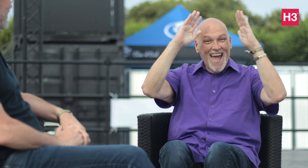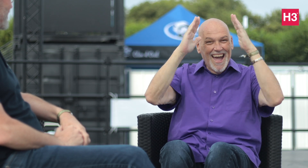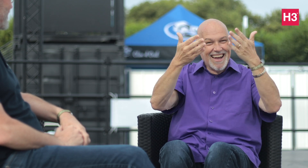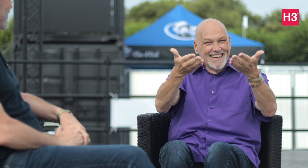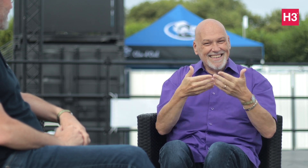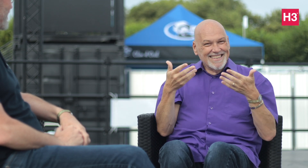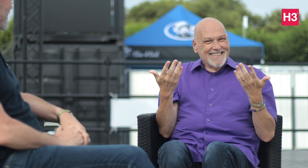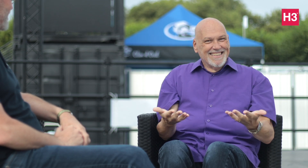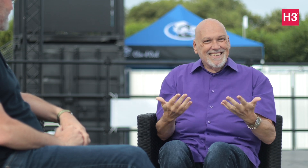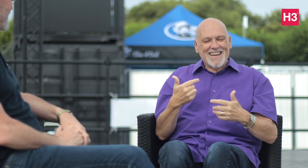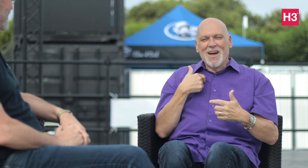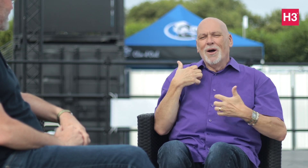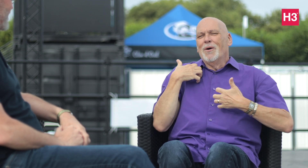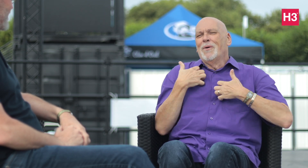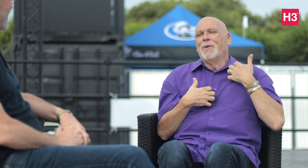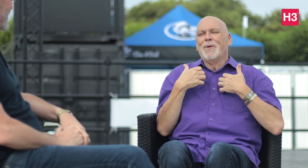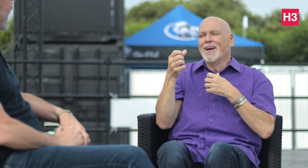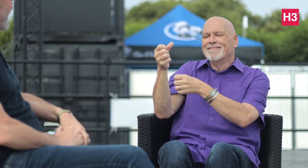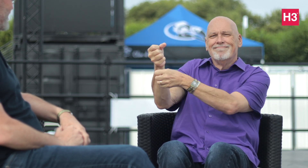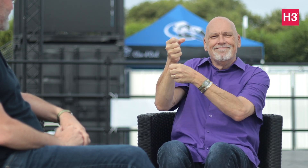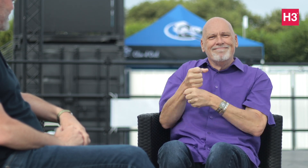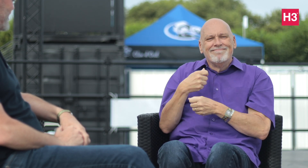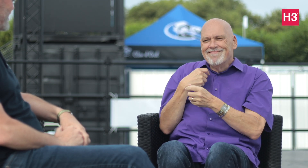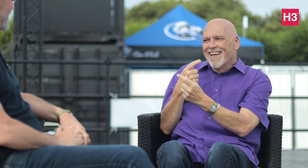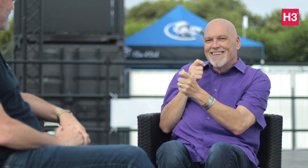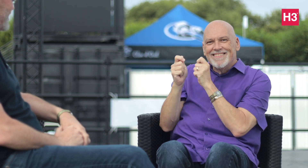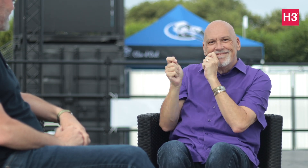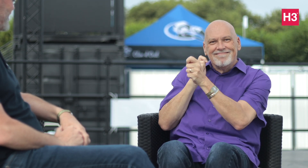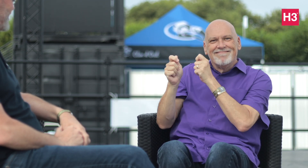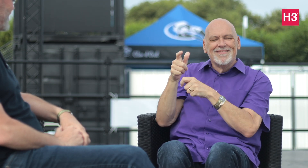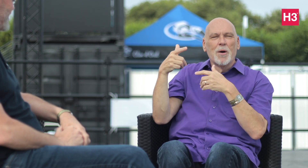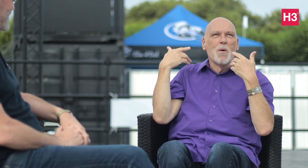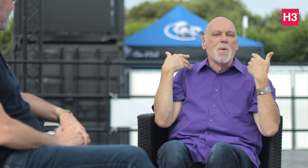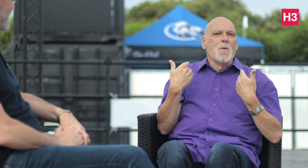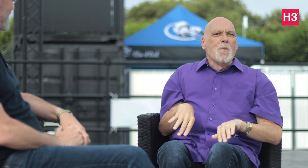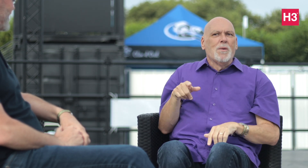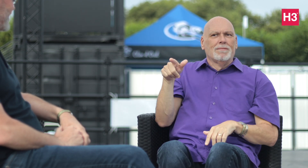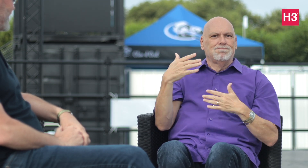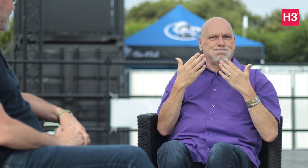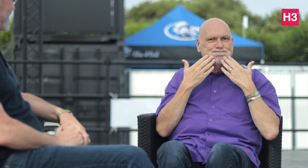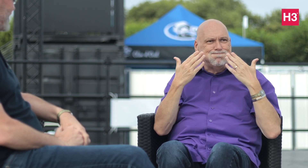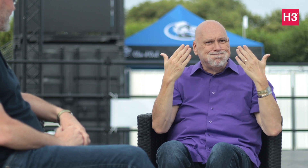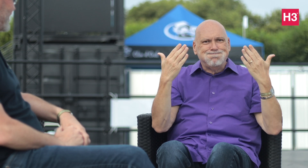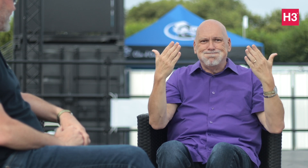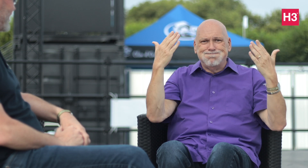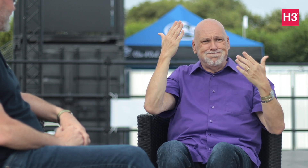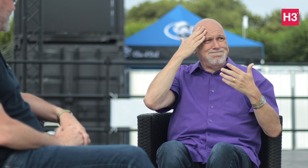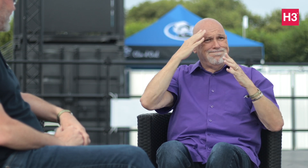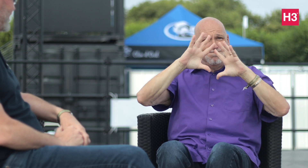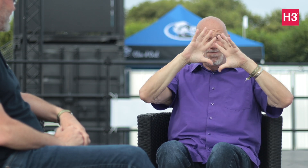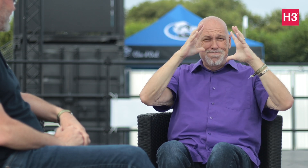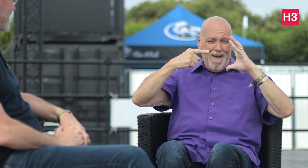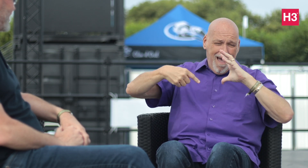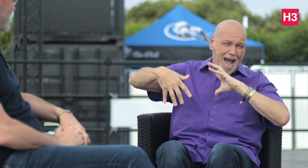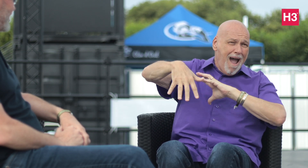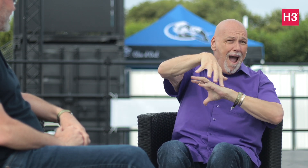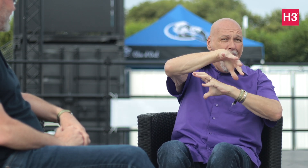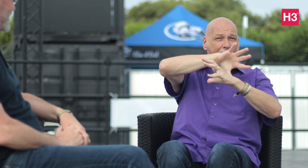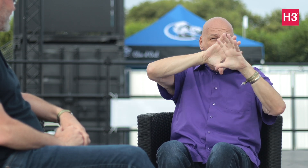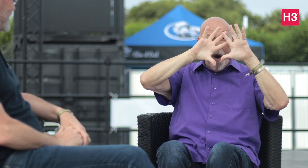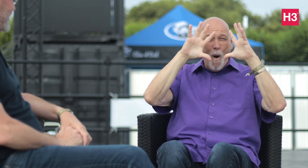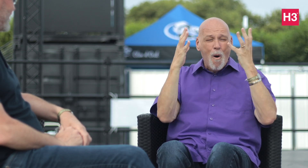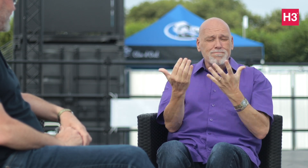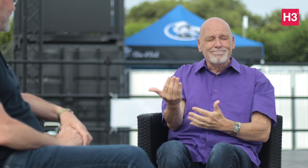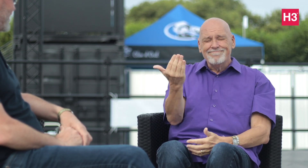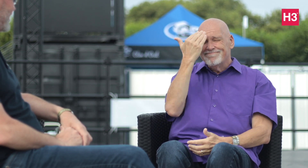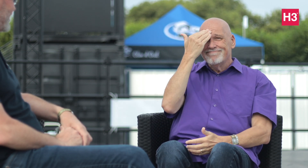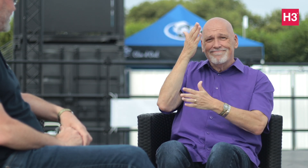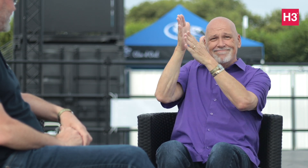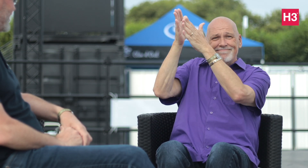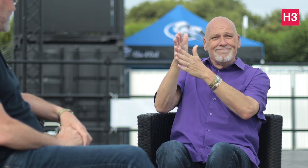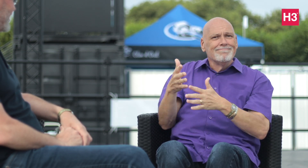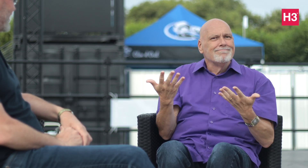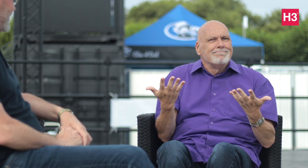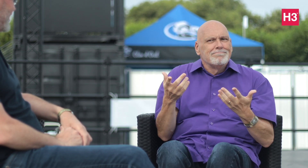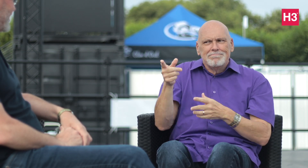[Anselmo]: Welcome! I’m thrilled to be interviewing someone famous worldwide!